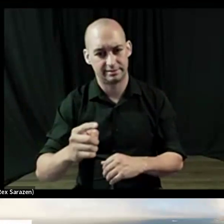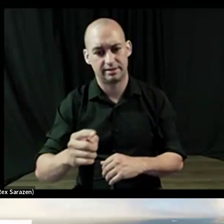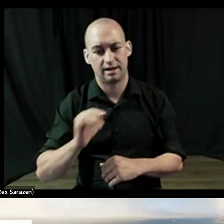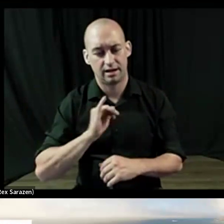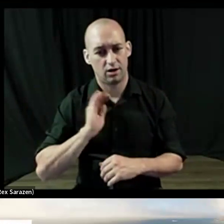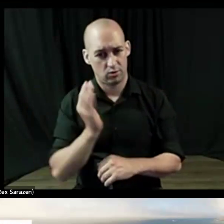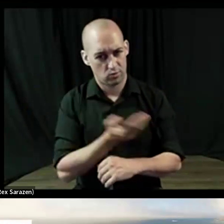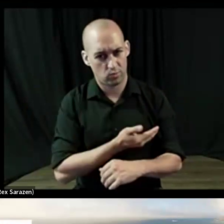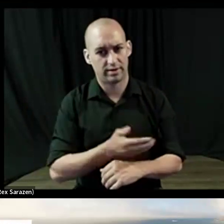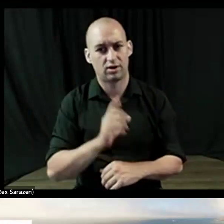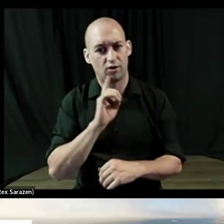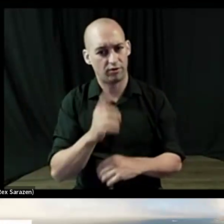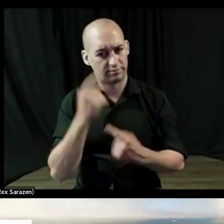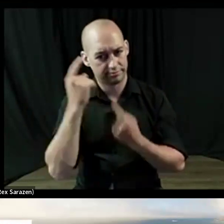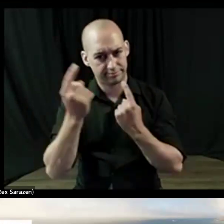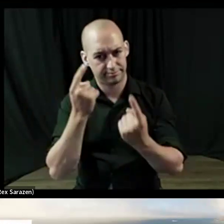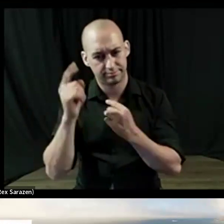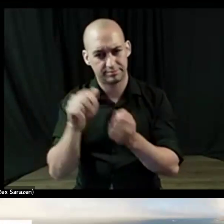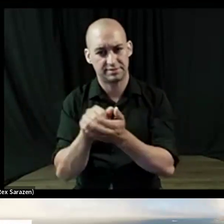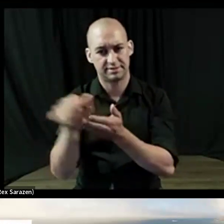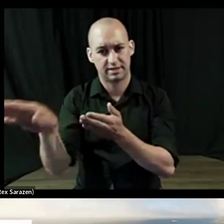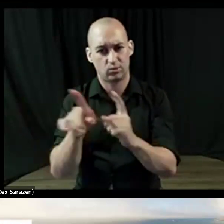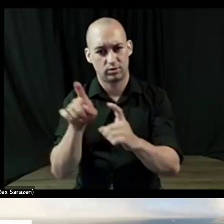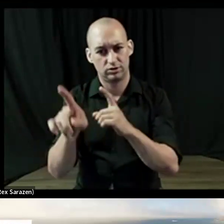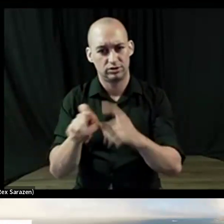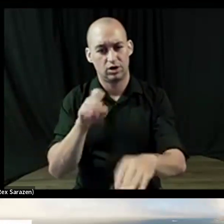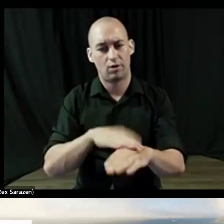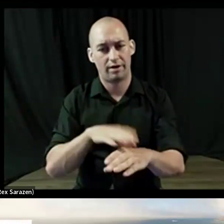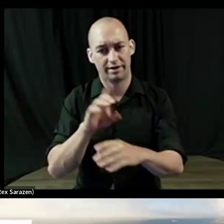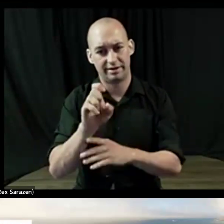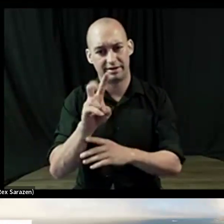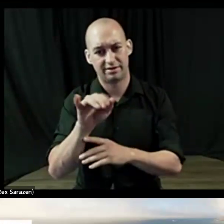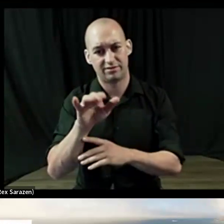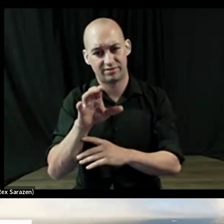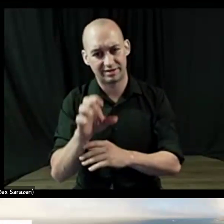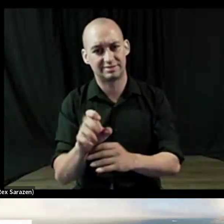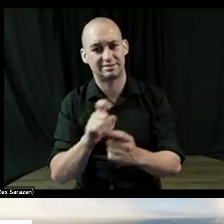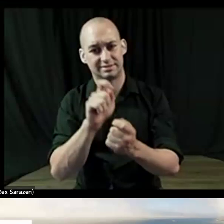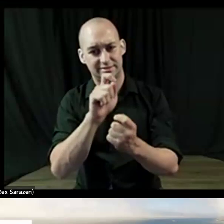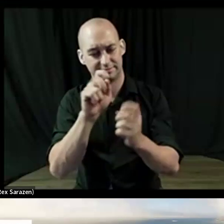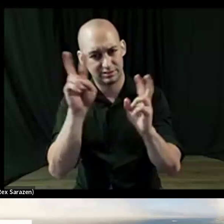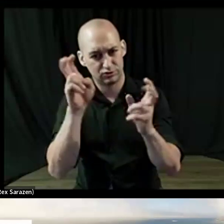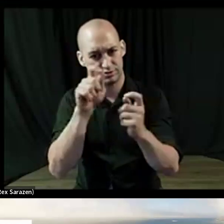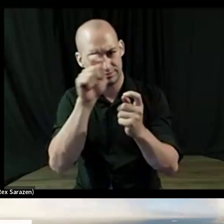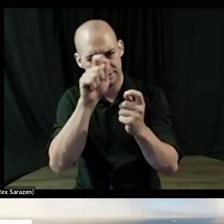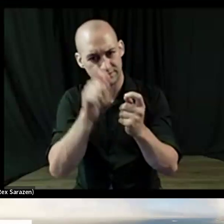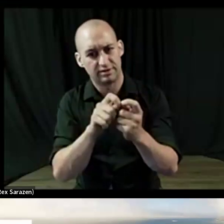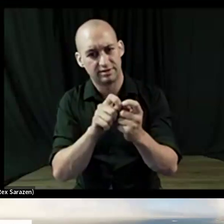putting out a questionnaire on the device issue specifically about you know, potentially what